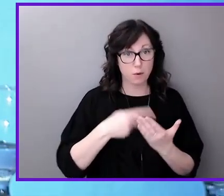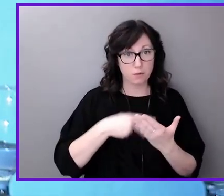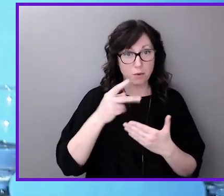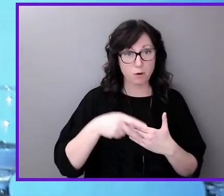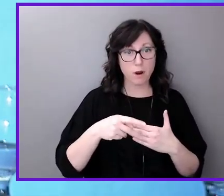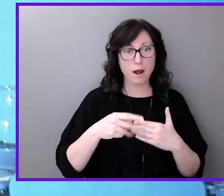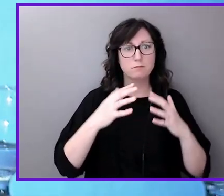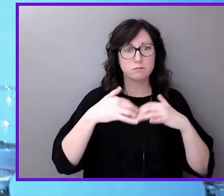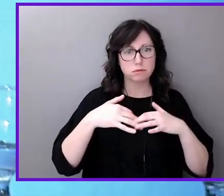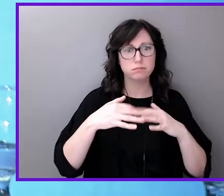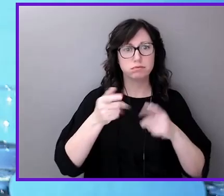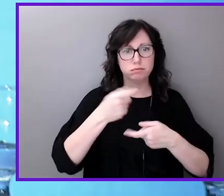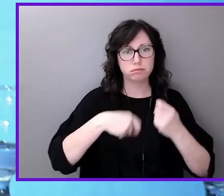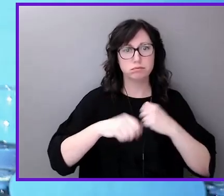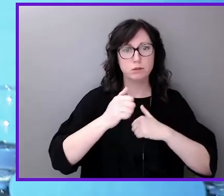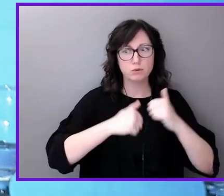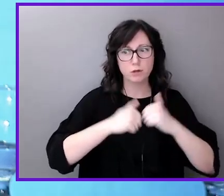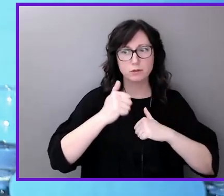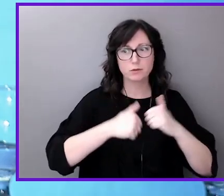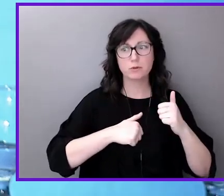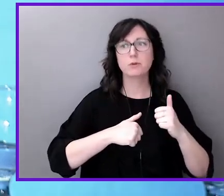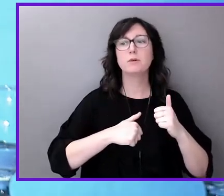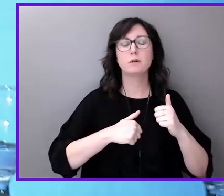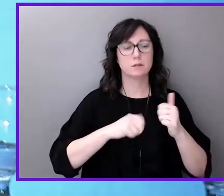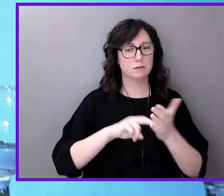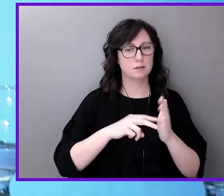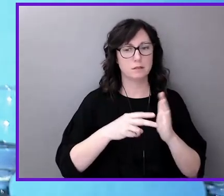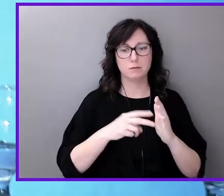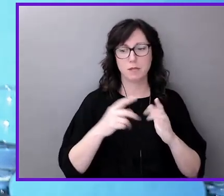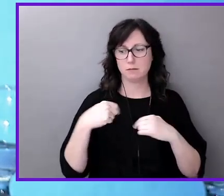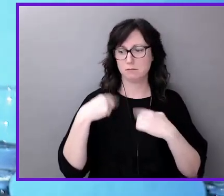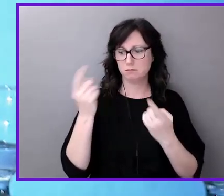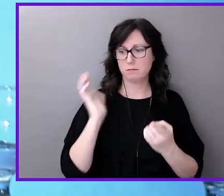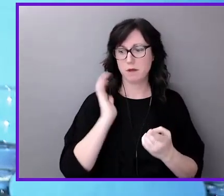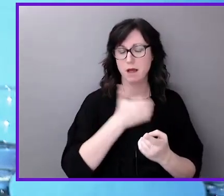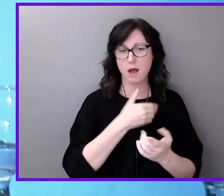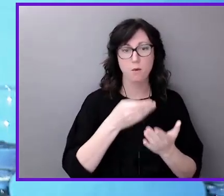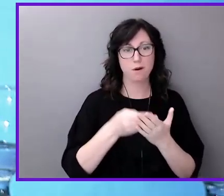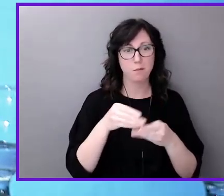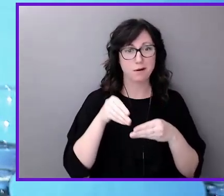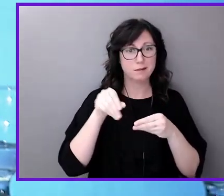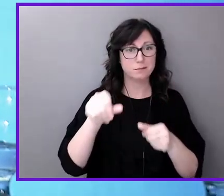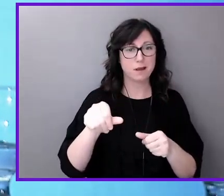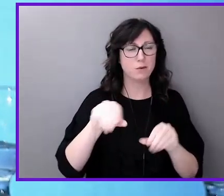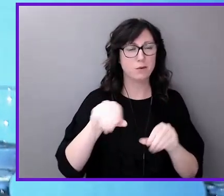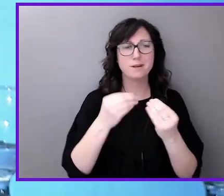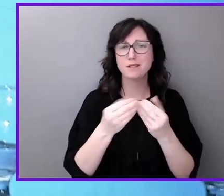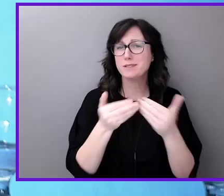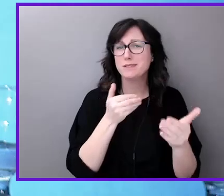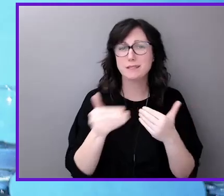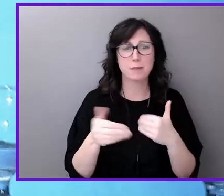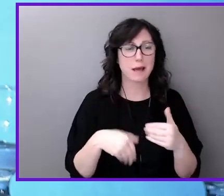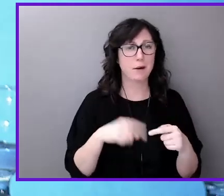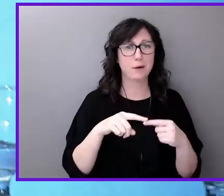I made the commitment that all the money we’re spending for any organization in any category would be protected.